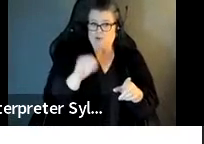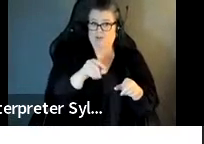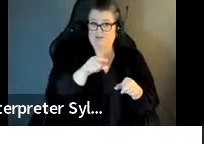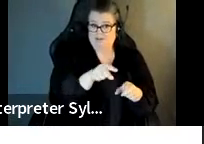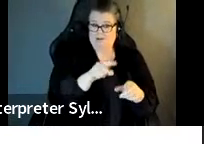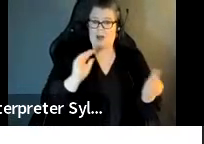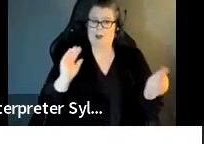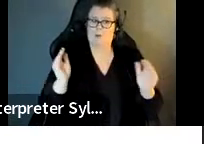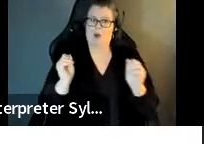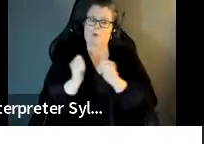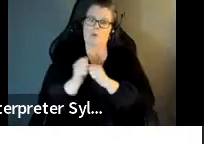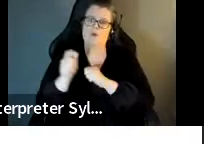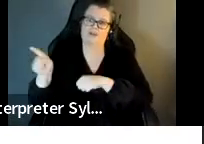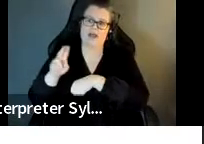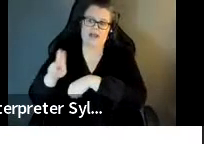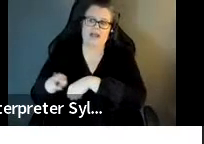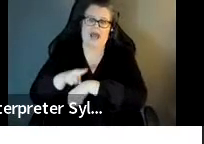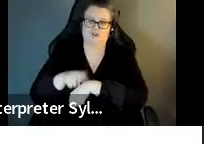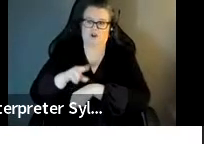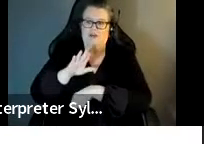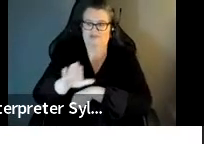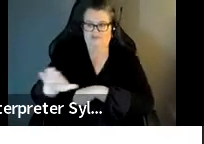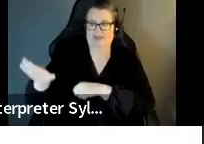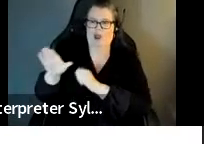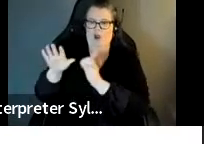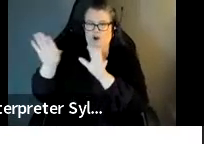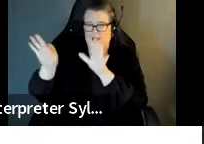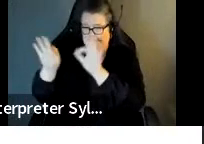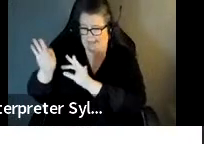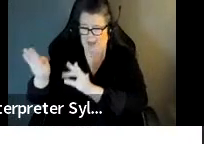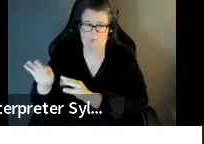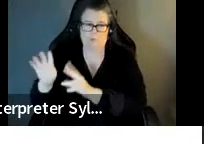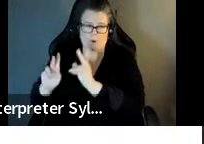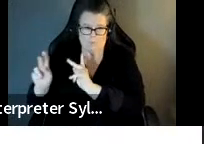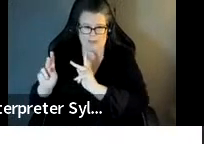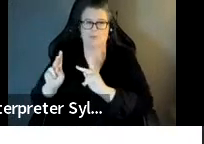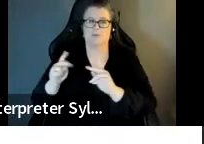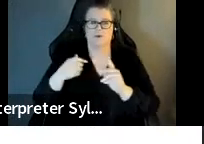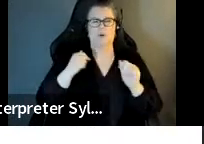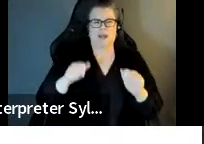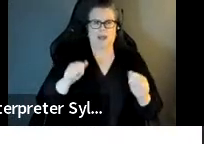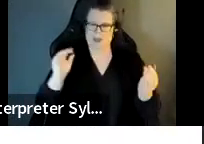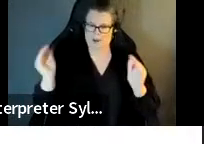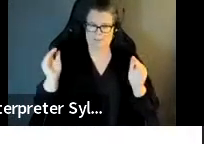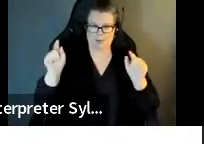so we could make that comparison and get a better understanding of where we have over-